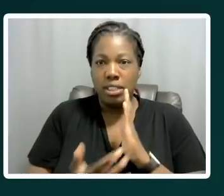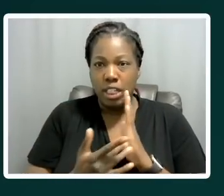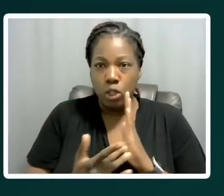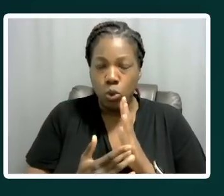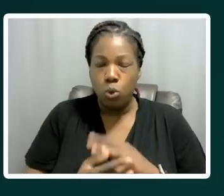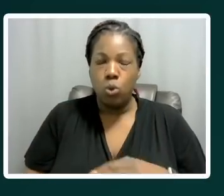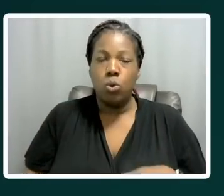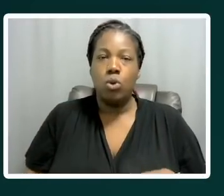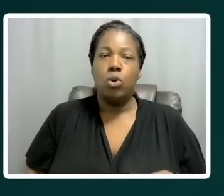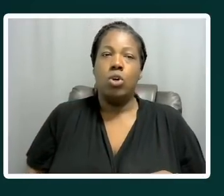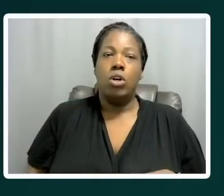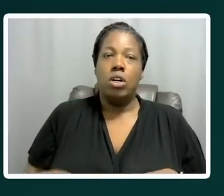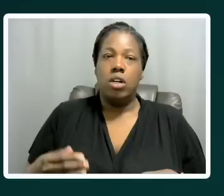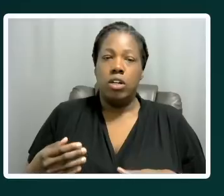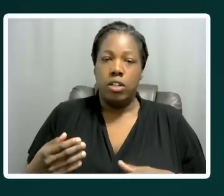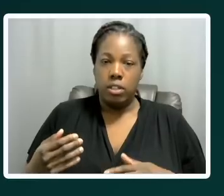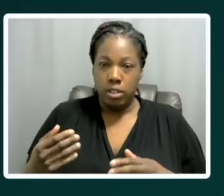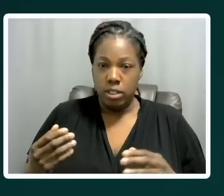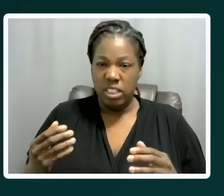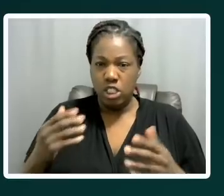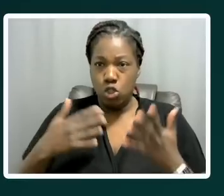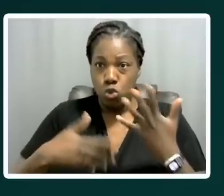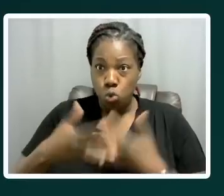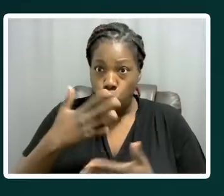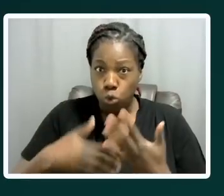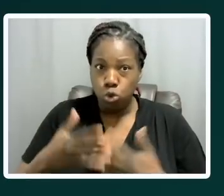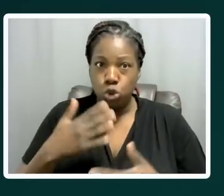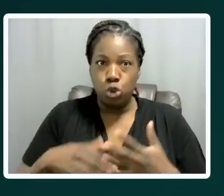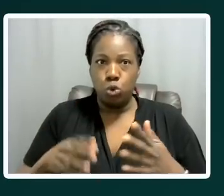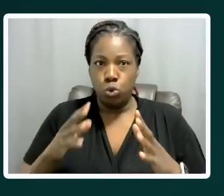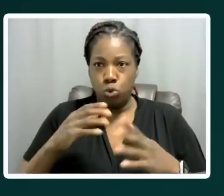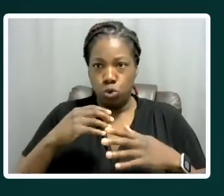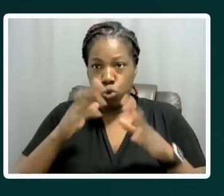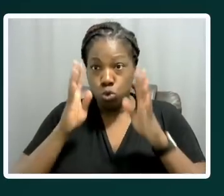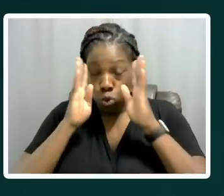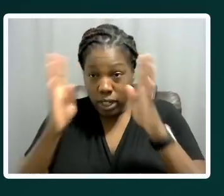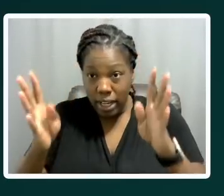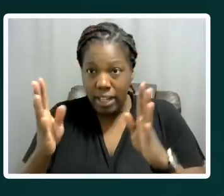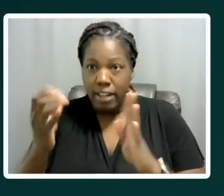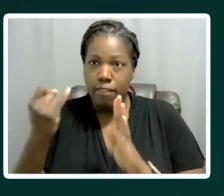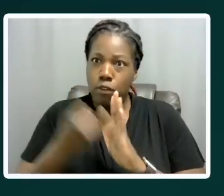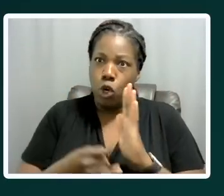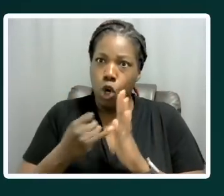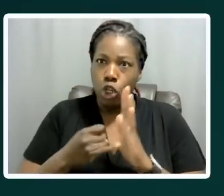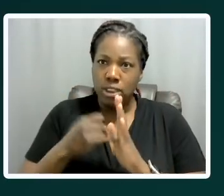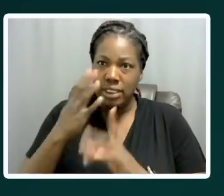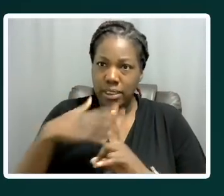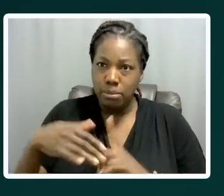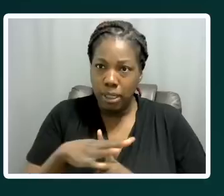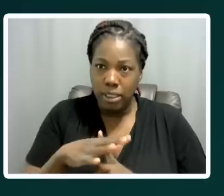these, sort of, social and, sort of, creative and artsy realms. And so, yeah, this is something I'm